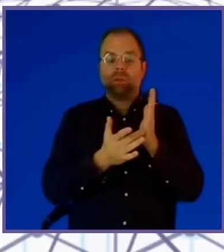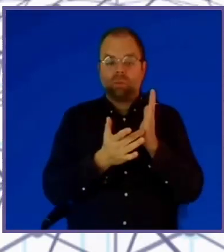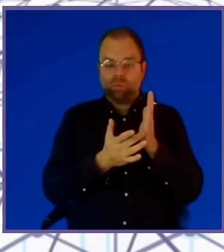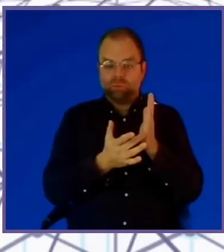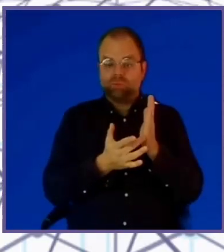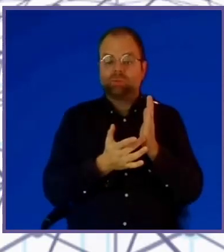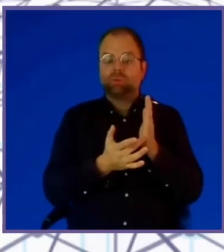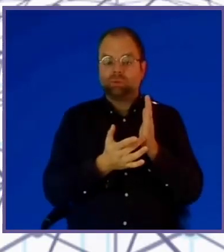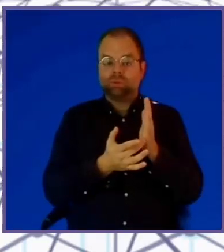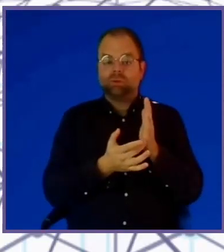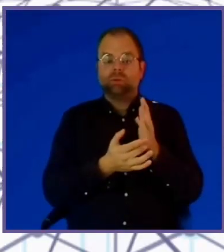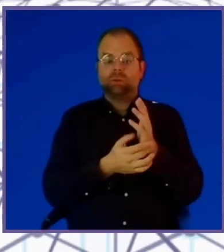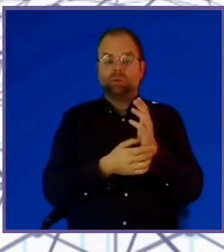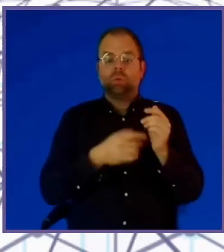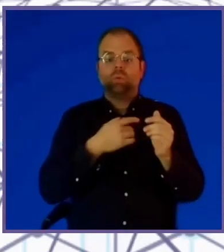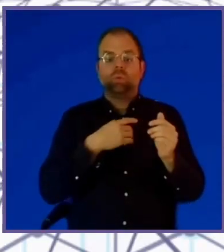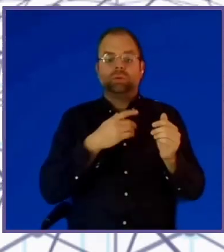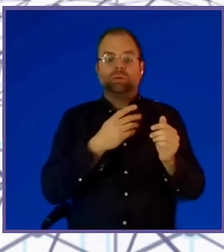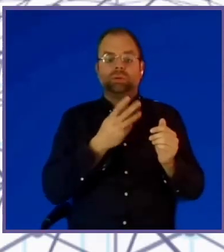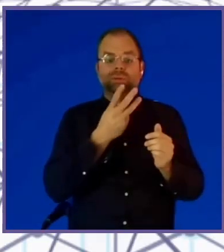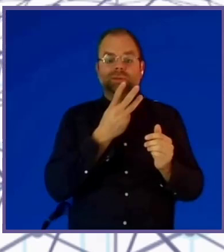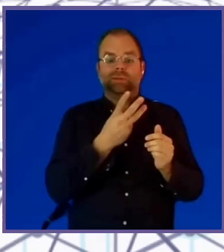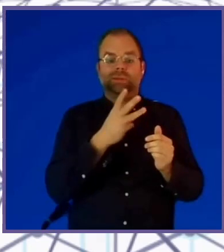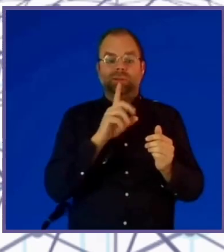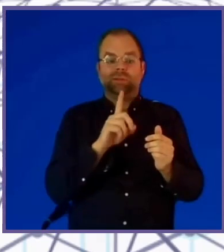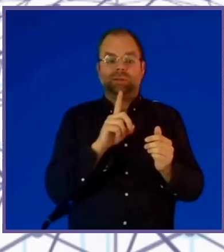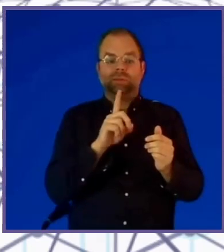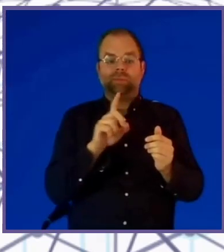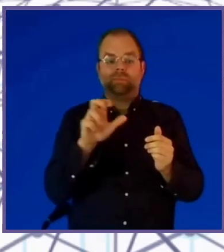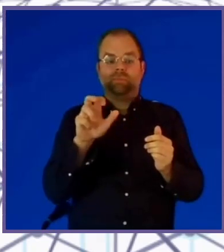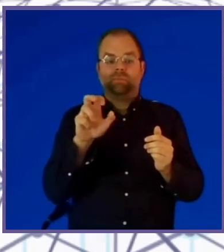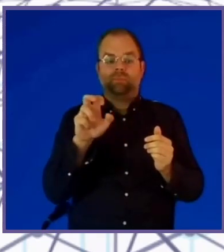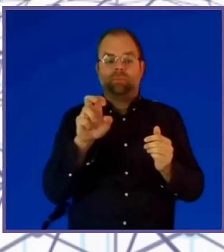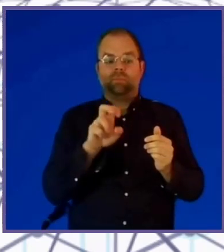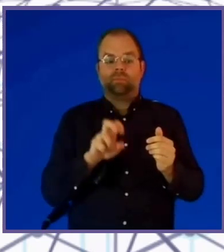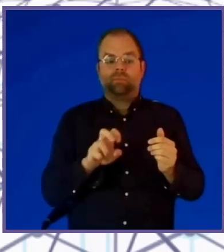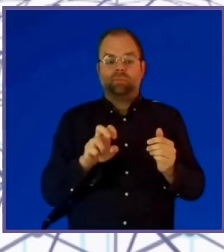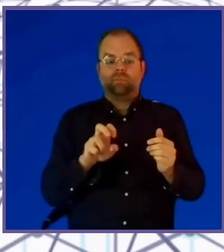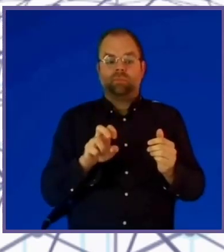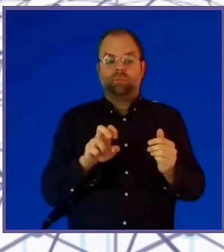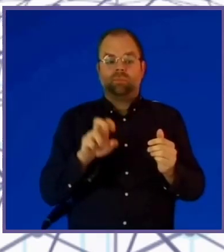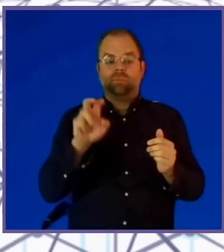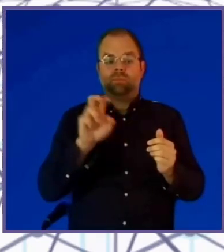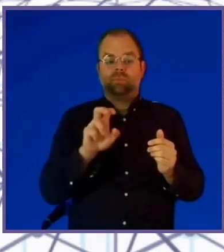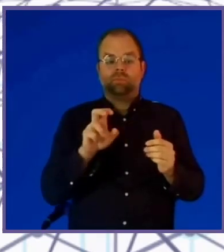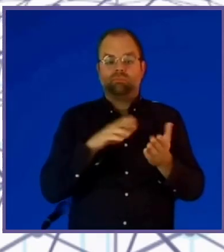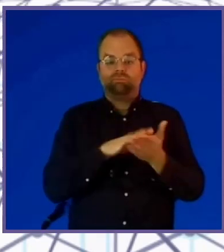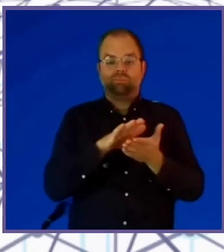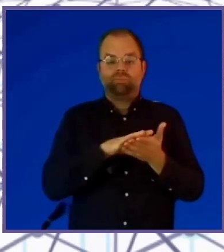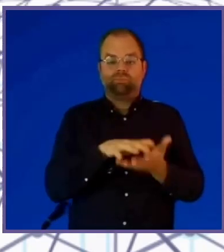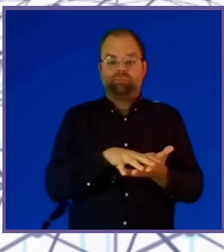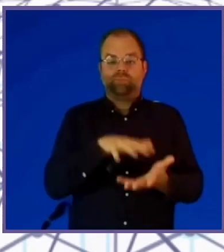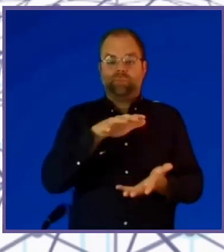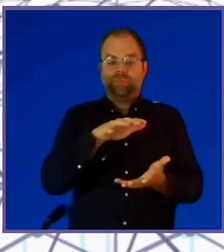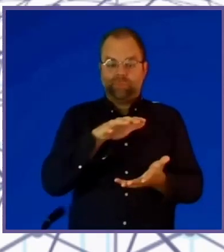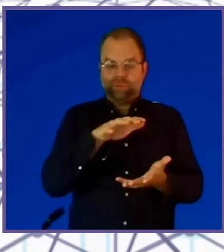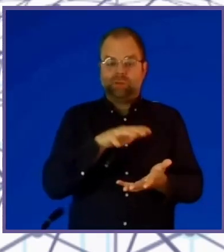So yeah, at my company we do a couple of things.